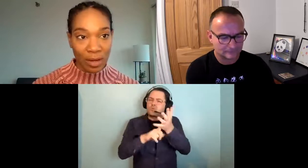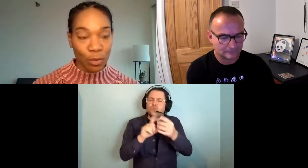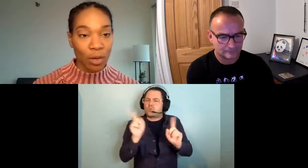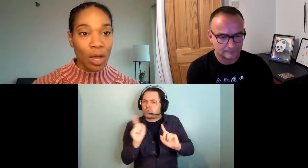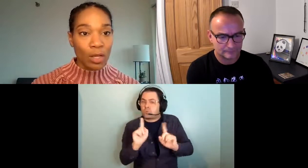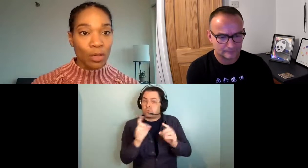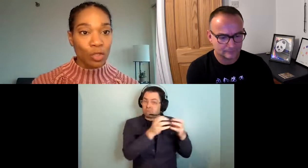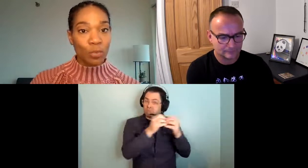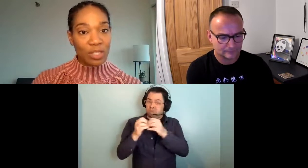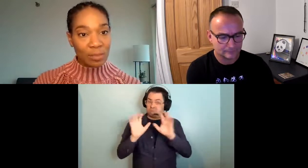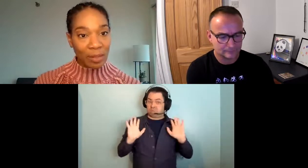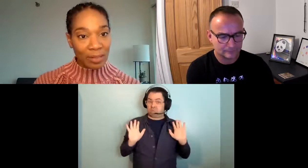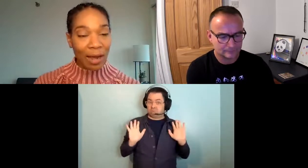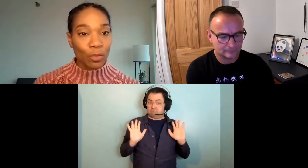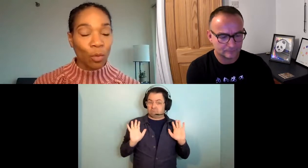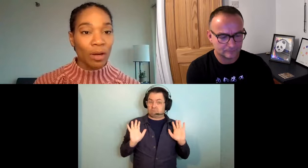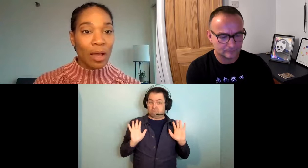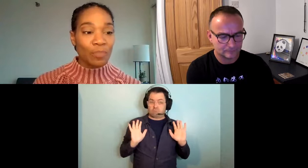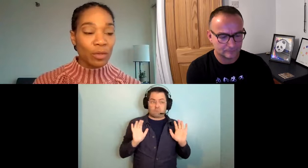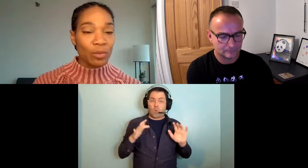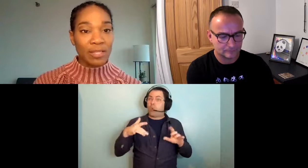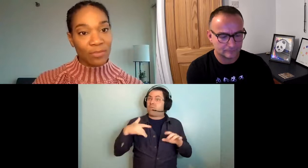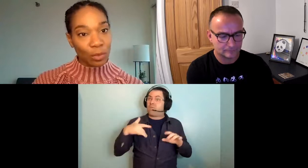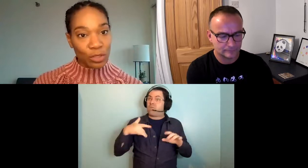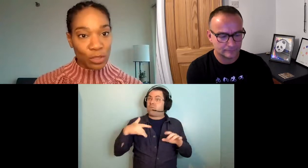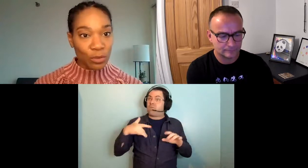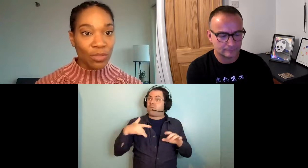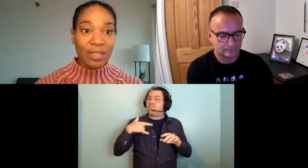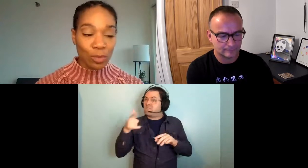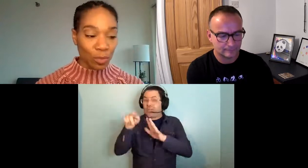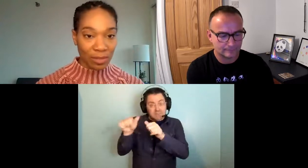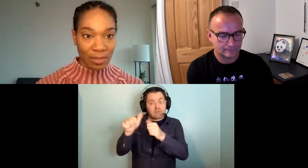Because the other thing it's a community effort and its somebody saying okay this_is what it is.